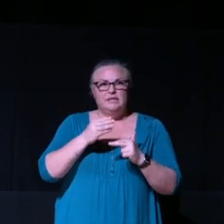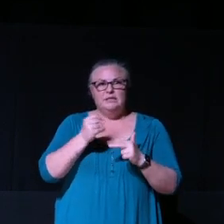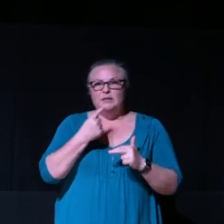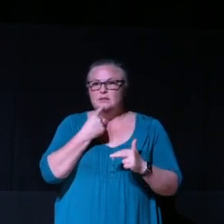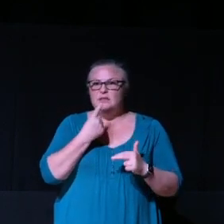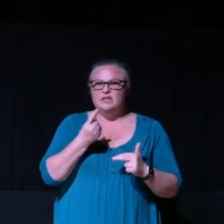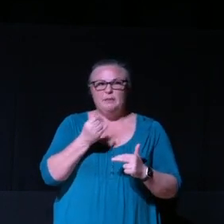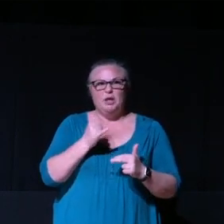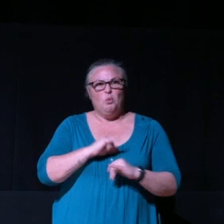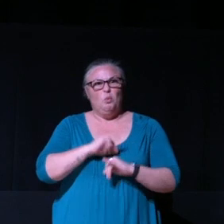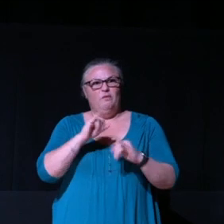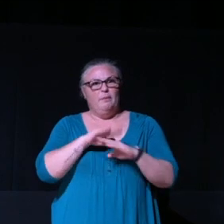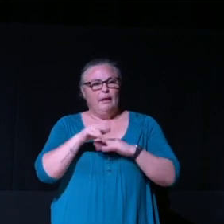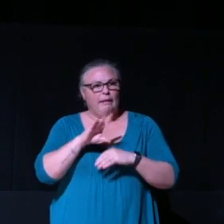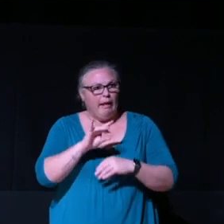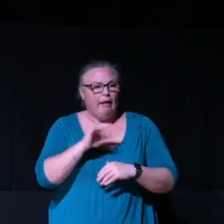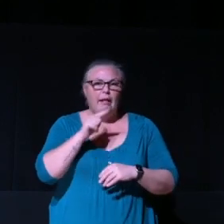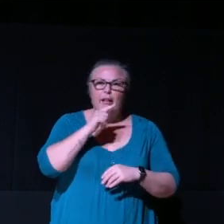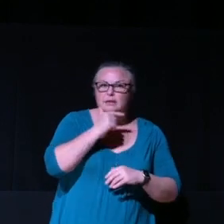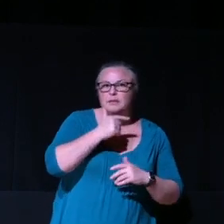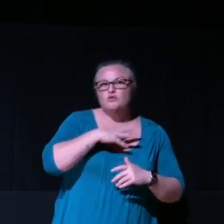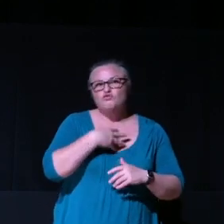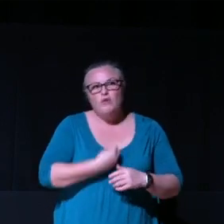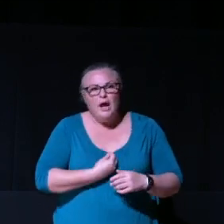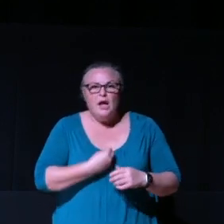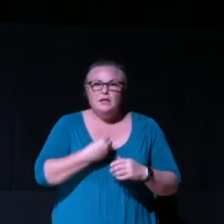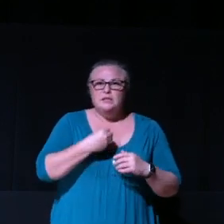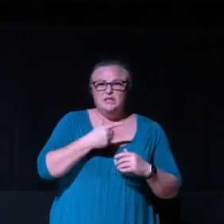are the moments where teachable moments,